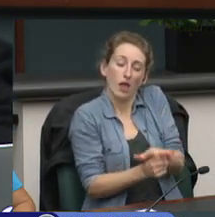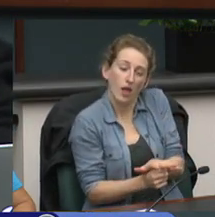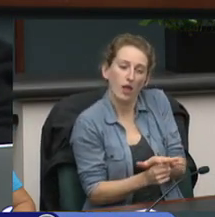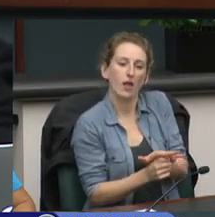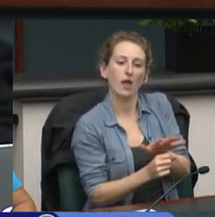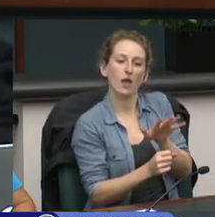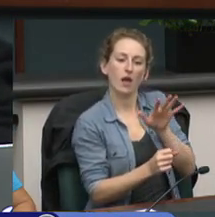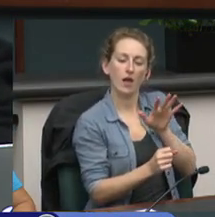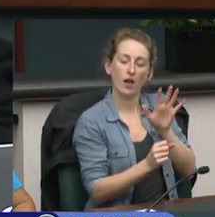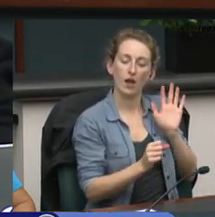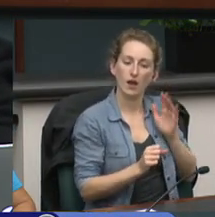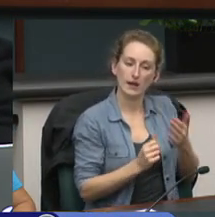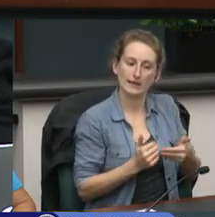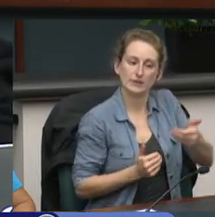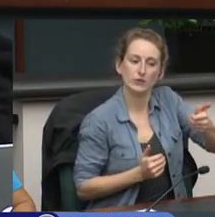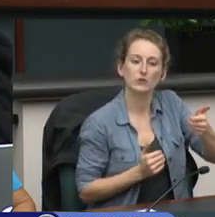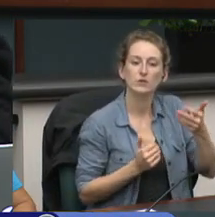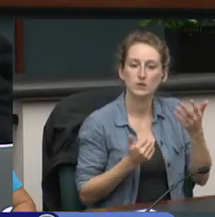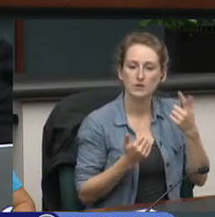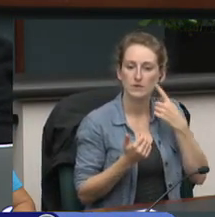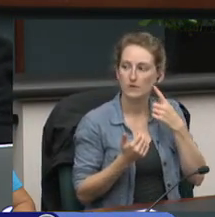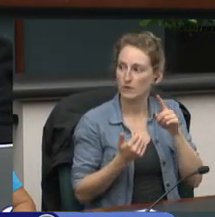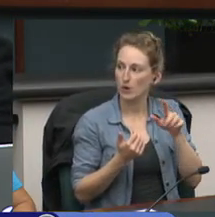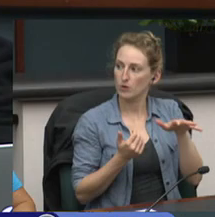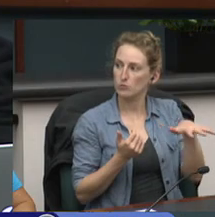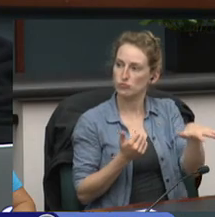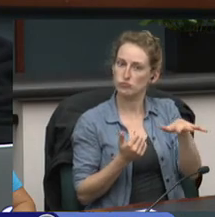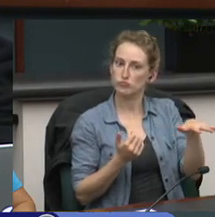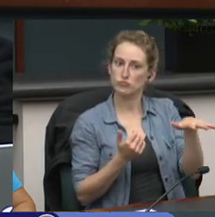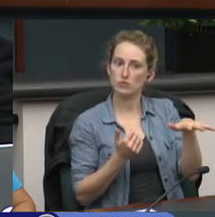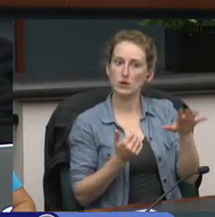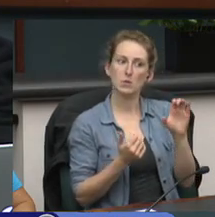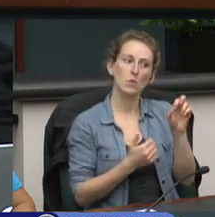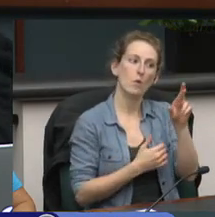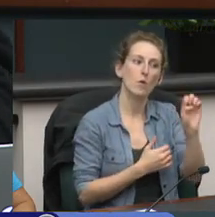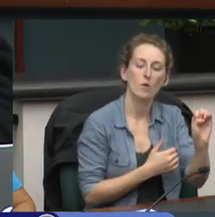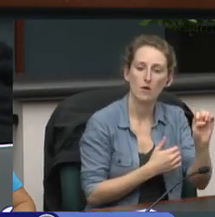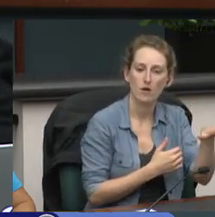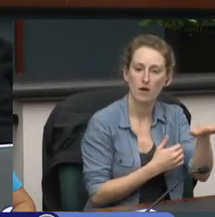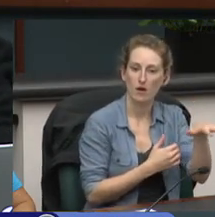neighborhood out of councillor Chopra's you know of neighborhoods in Park Ridge